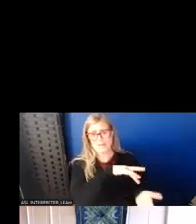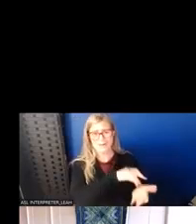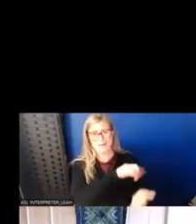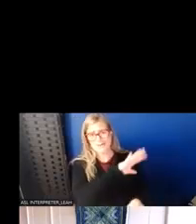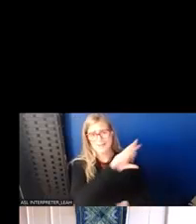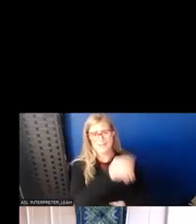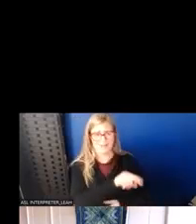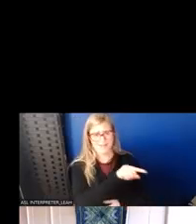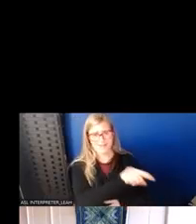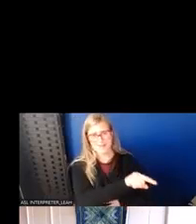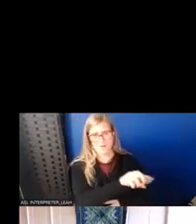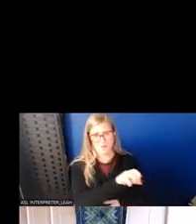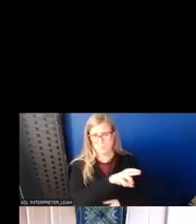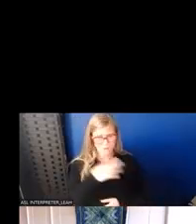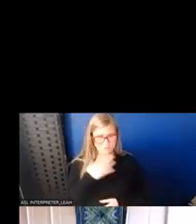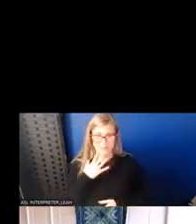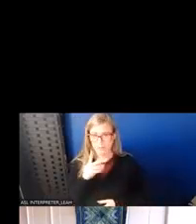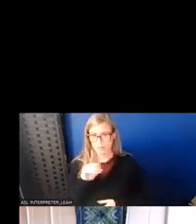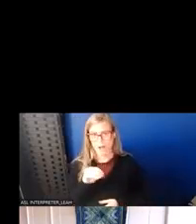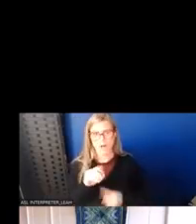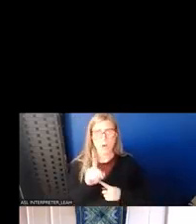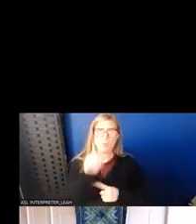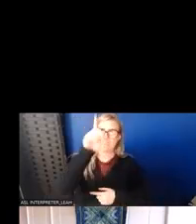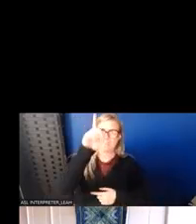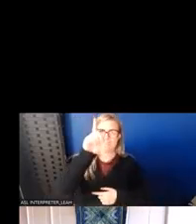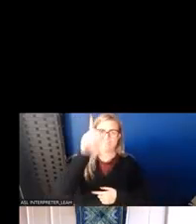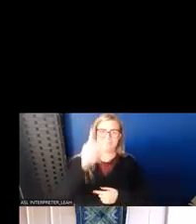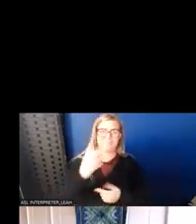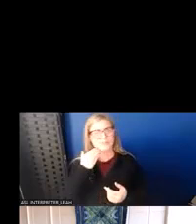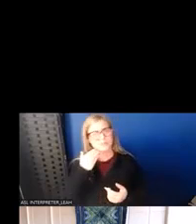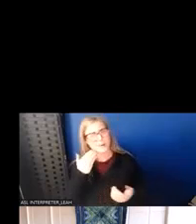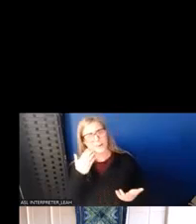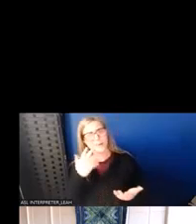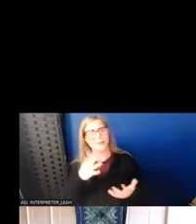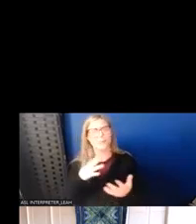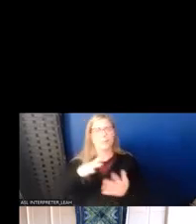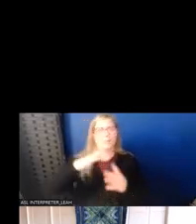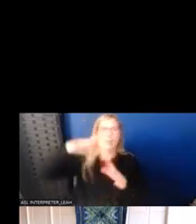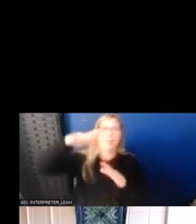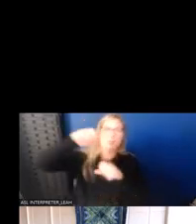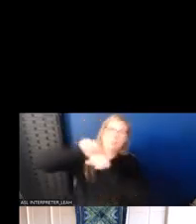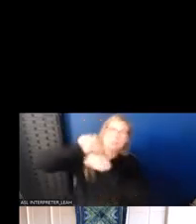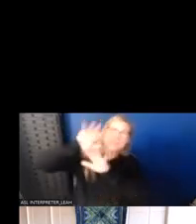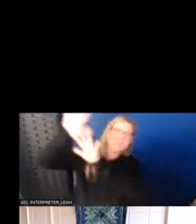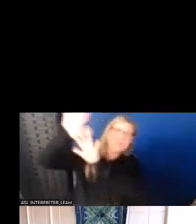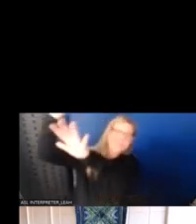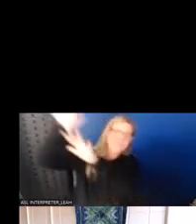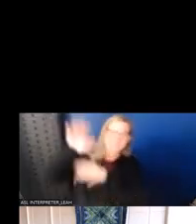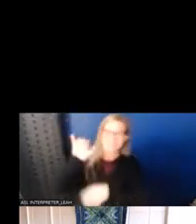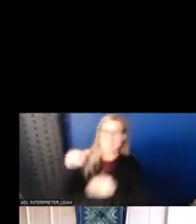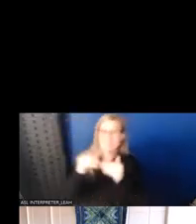even in Colorado in the arid West, because just the precipitation levels might make a huge difference in terms of what